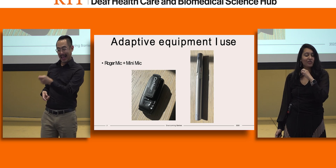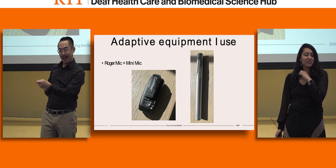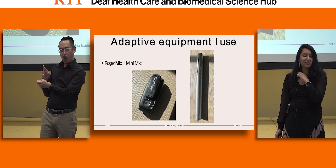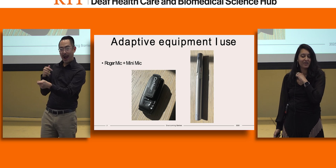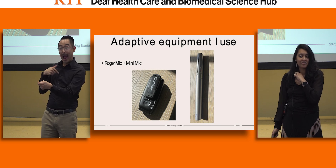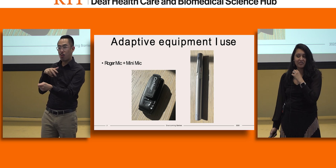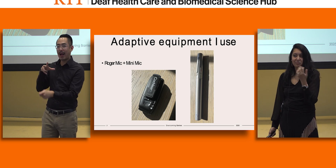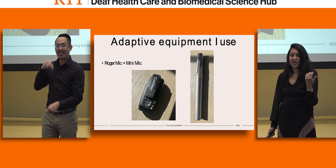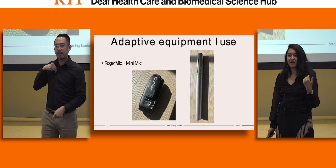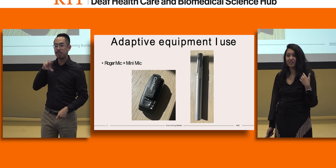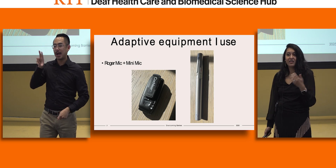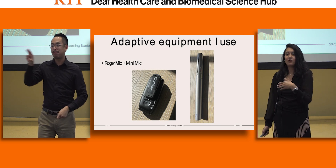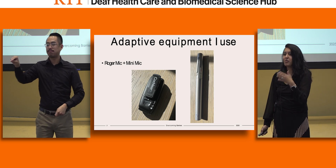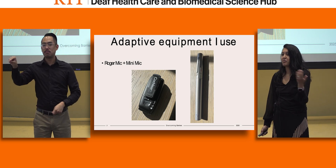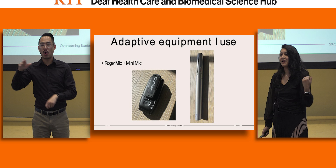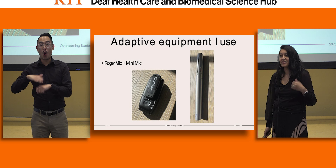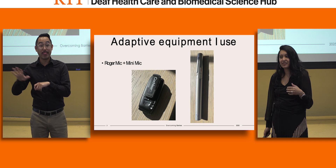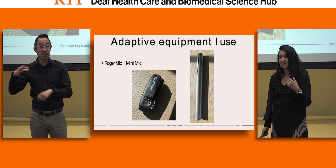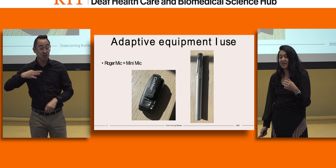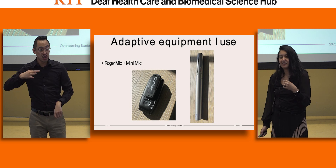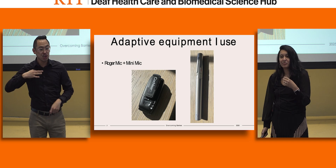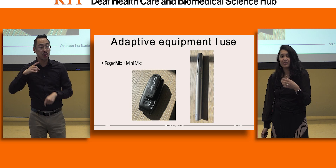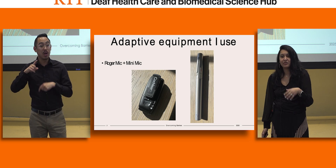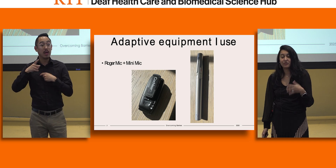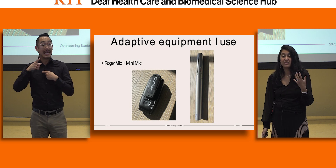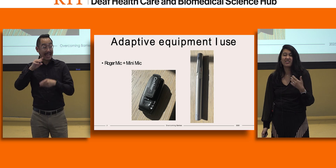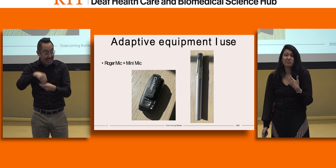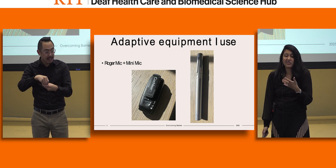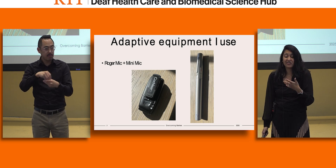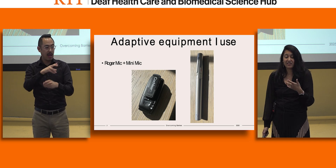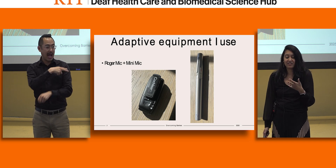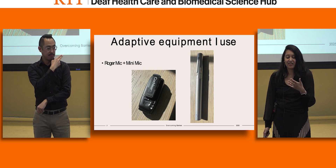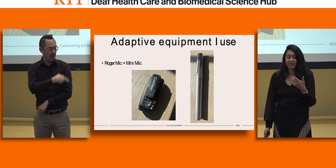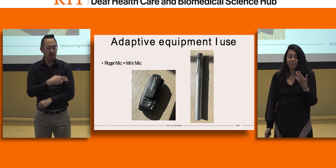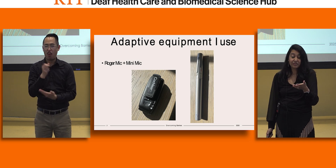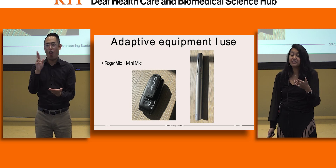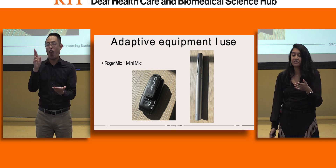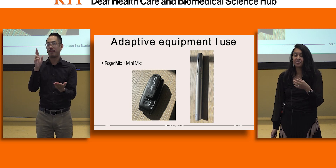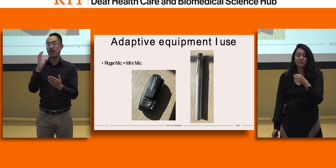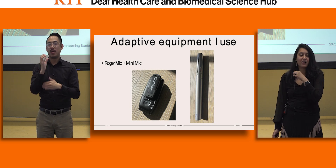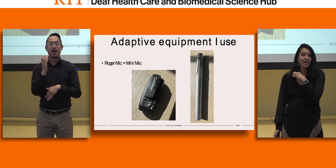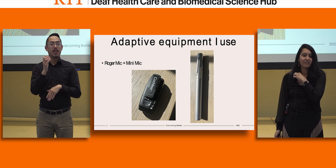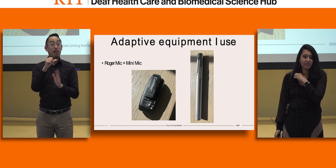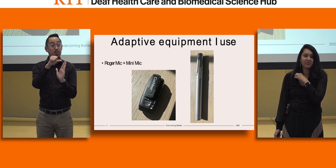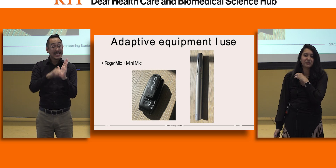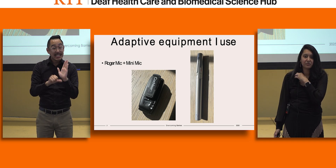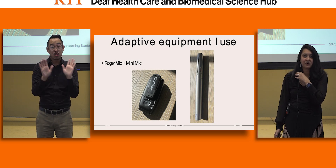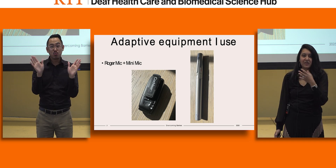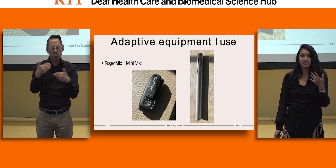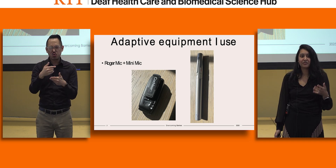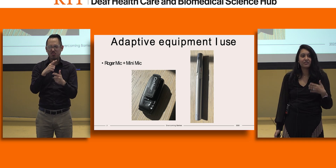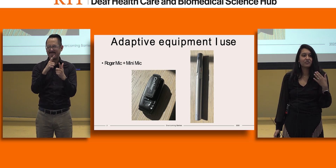clip it on their lapel while we're rounding in the hospital, or in the procedure room, I'll have it clipped to one of my nurses